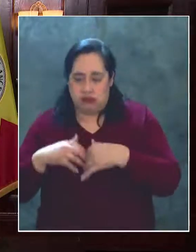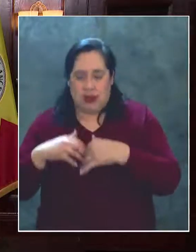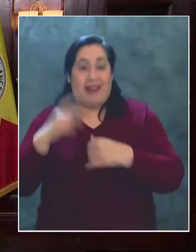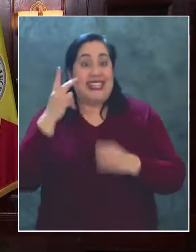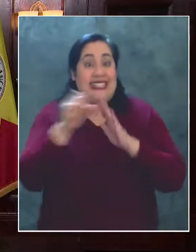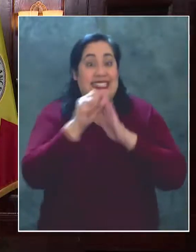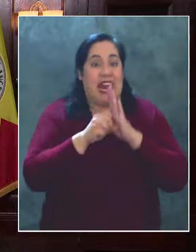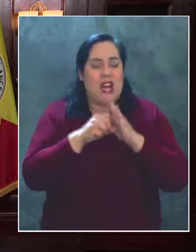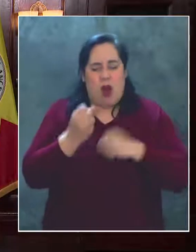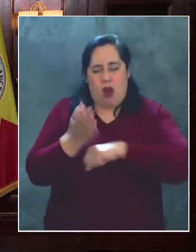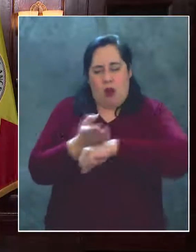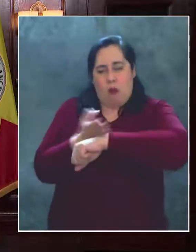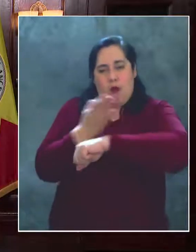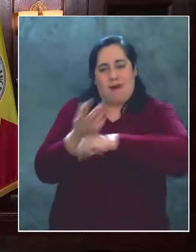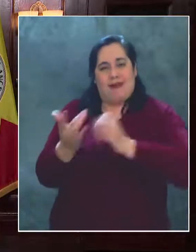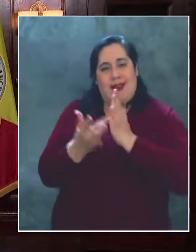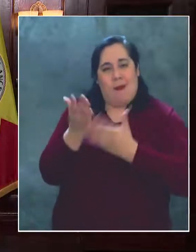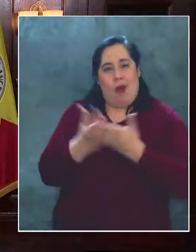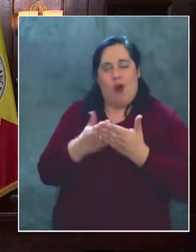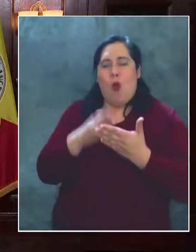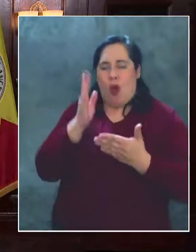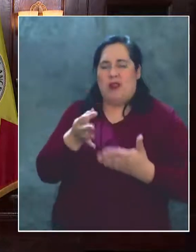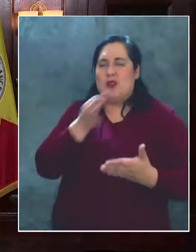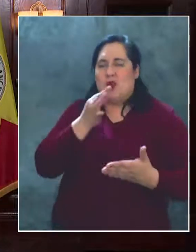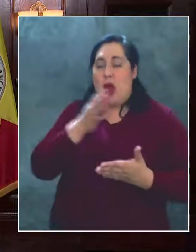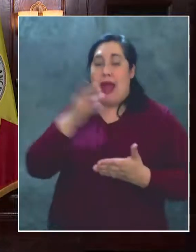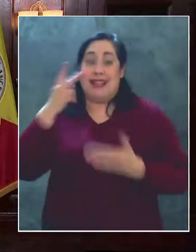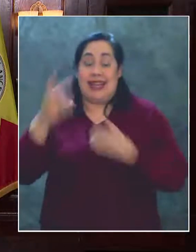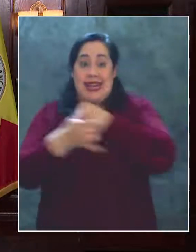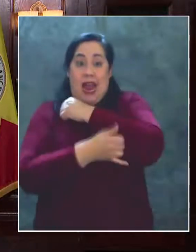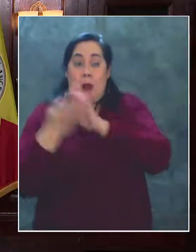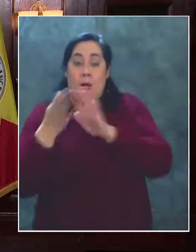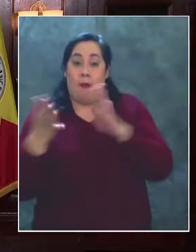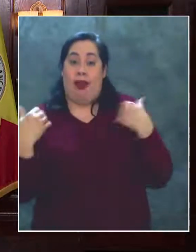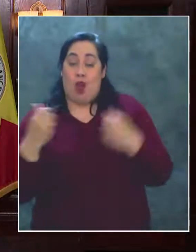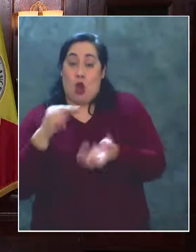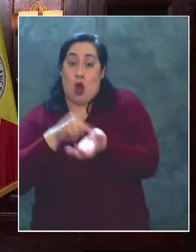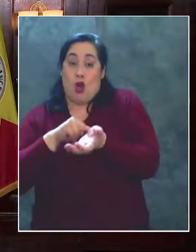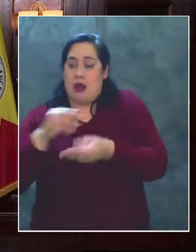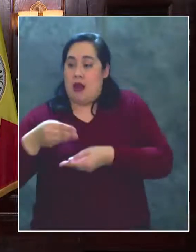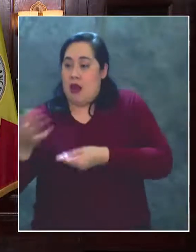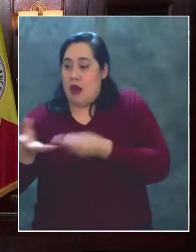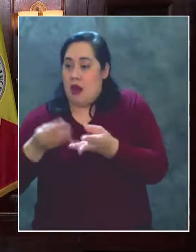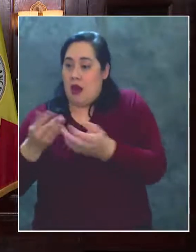TECHNOLOGICAL SITE. I SAW OUR PUBLIC COUNTY HEALTH